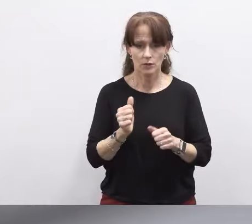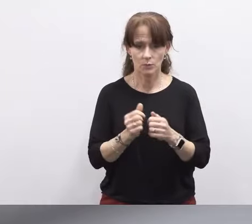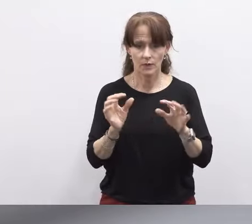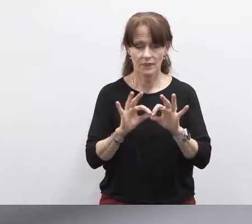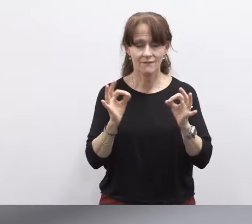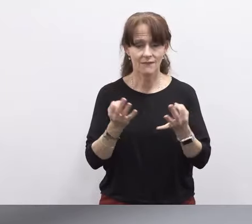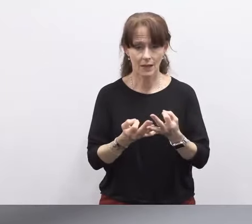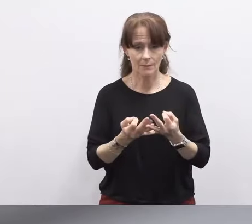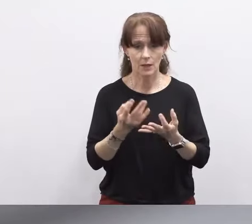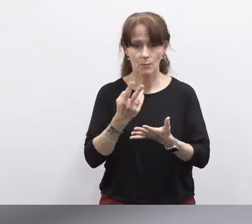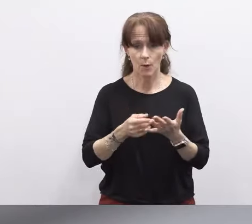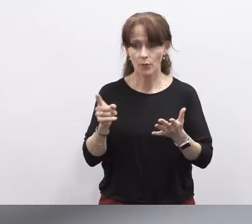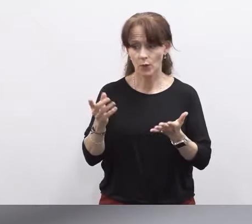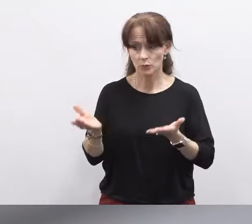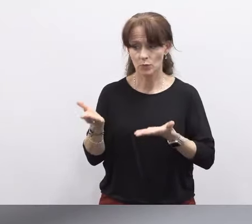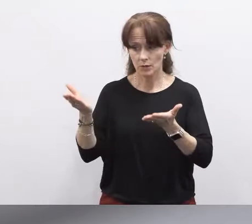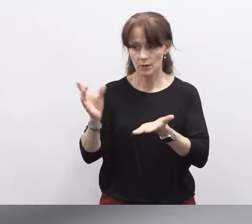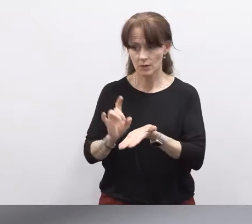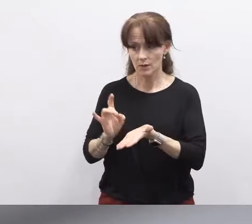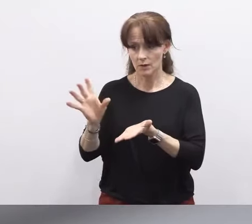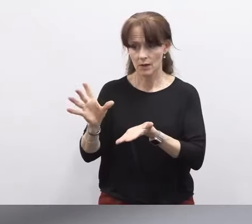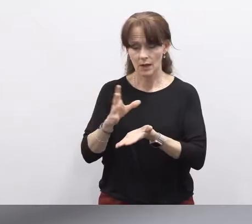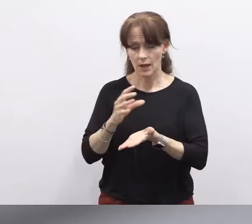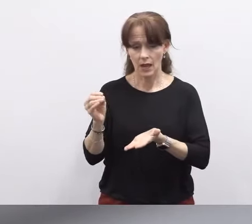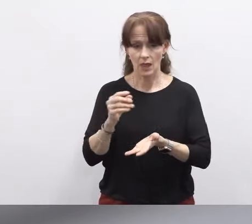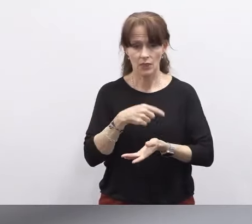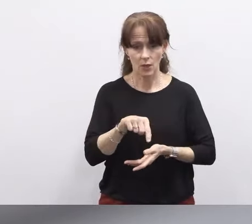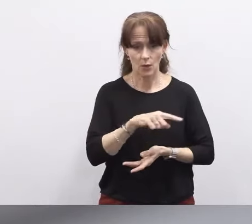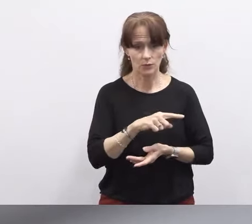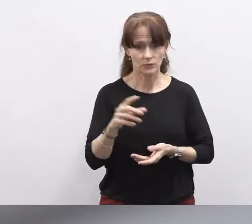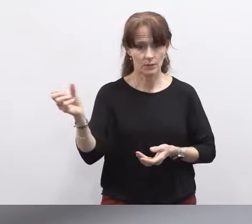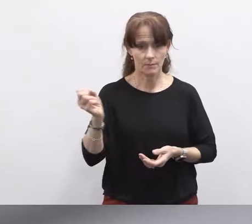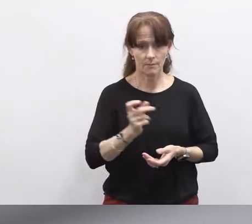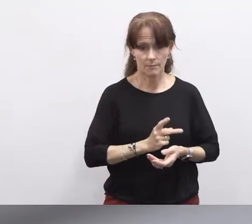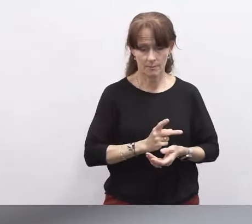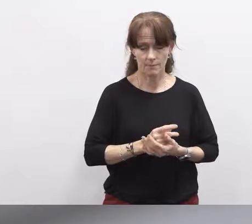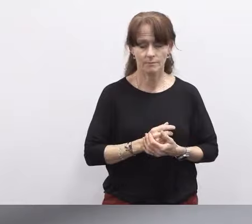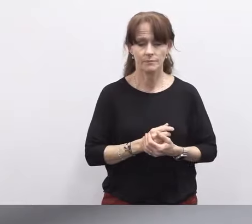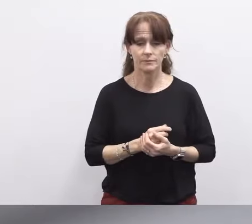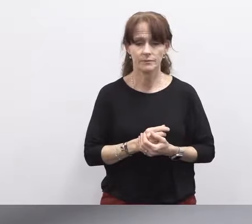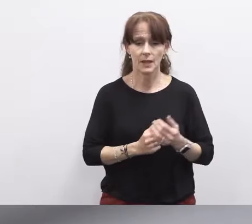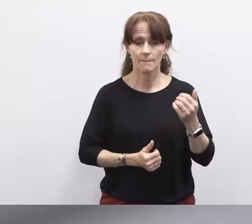both those who are being recommended for expulsion and those who are readmitting. In most cases,